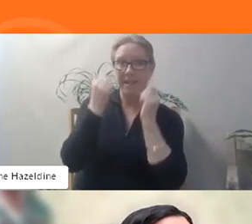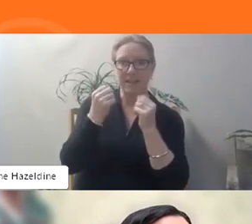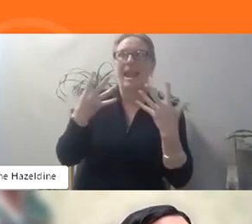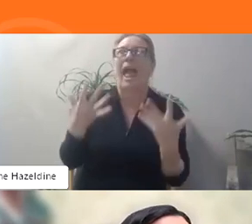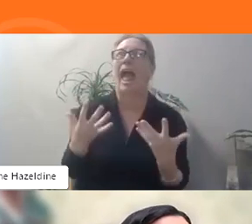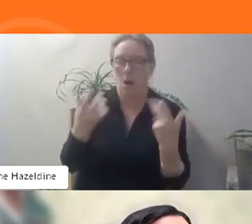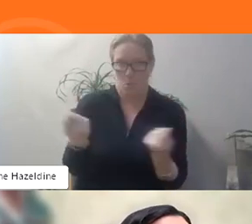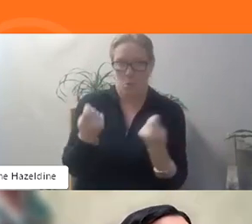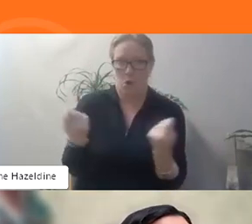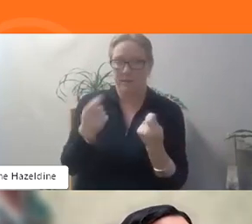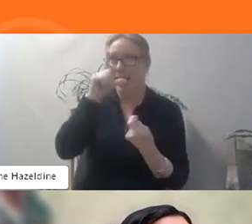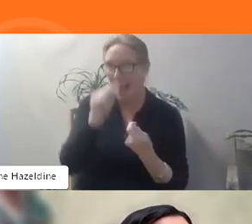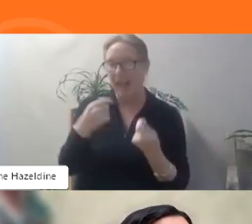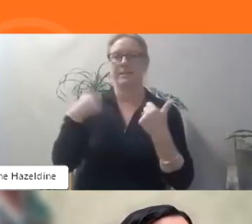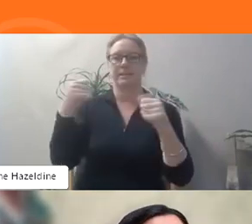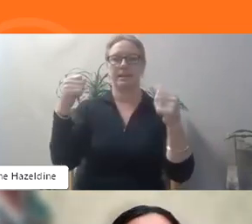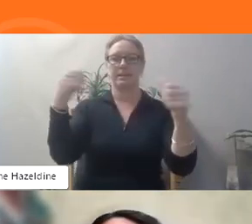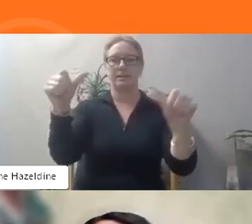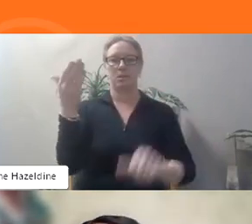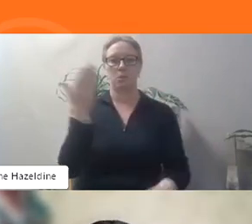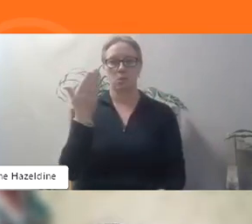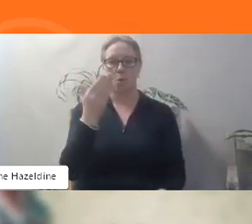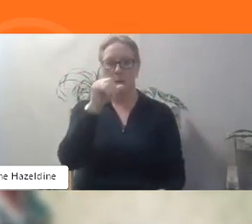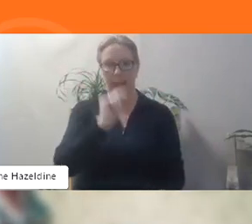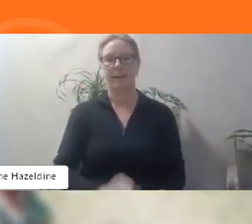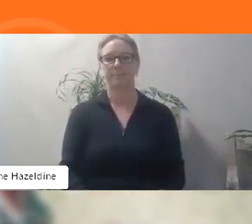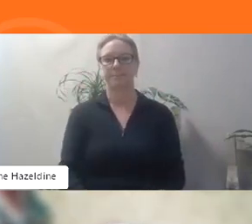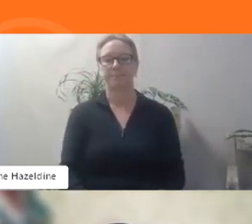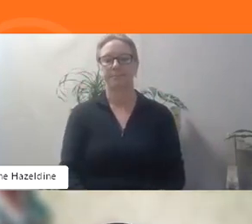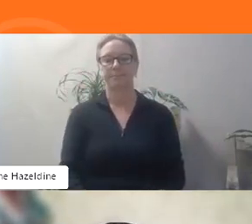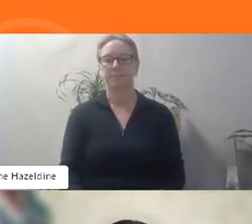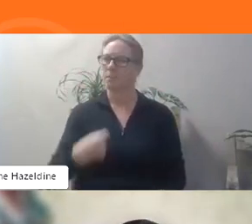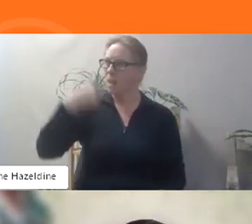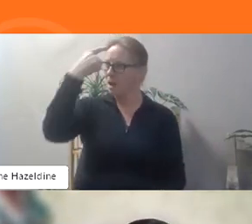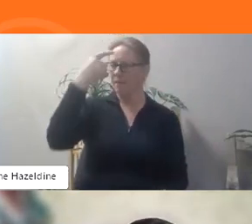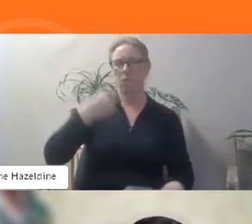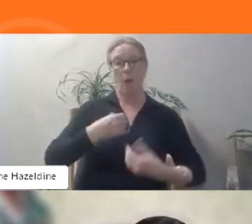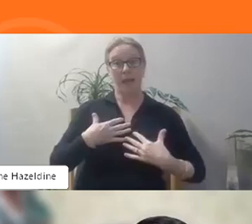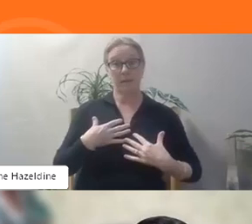it can be successful in their school. I think for us, inclusion is a